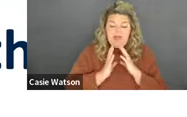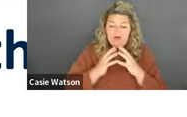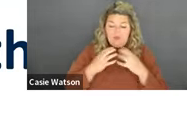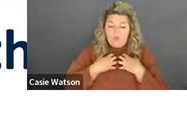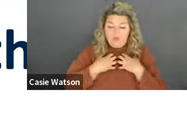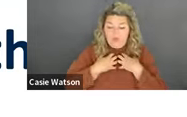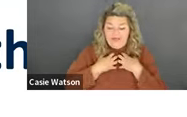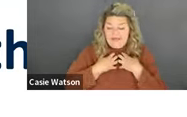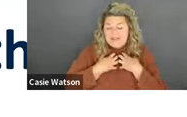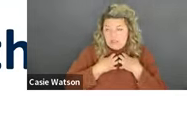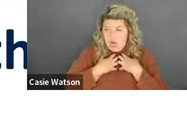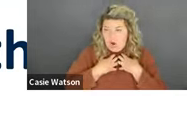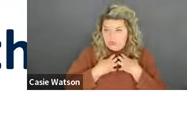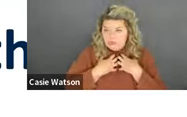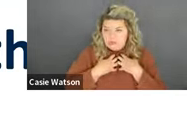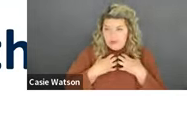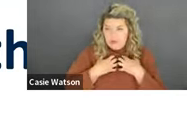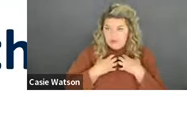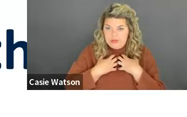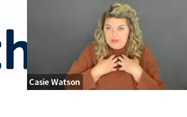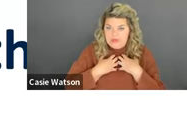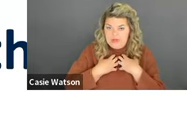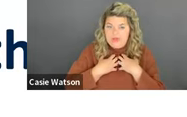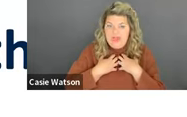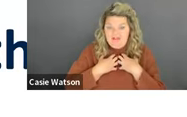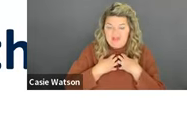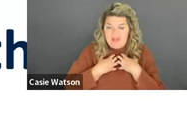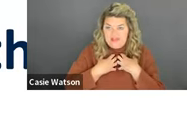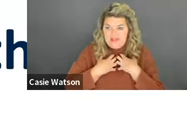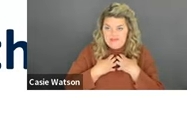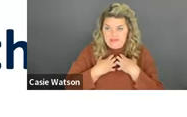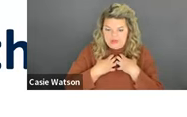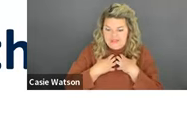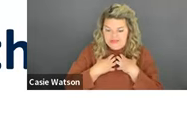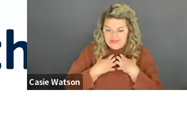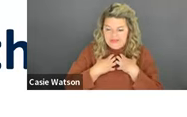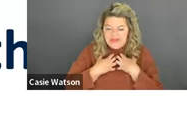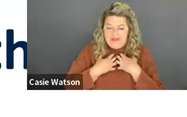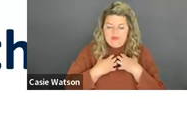that we need to know, in order to have an effective interpretation.